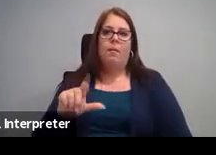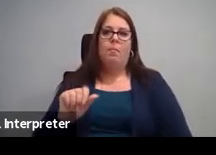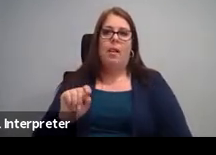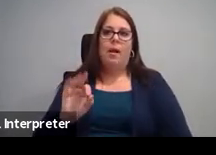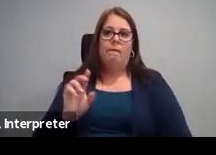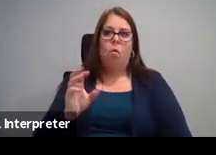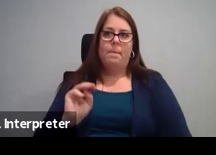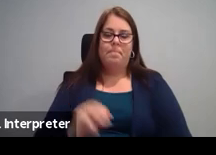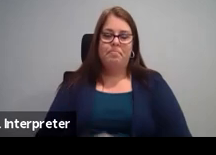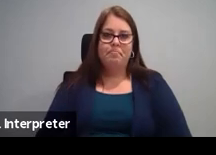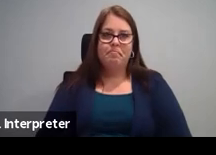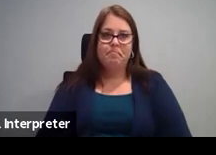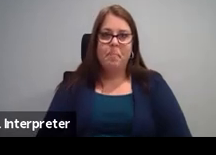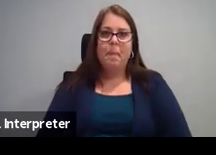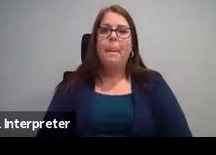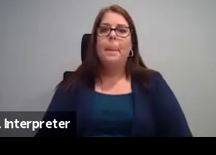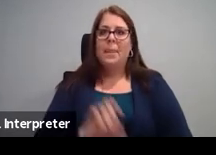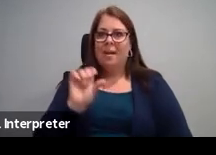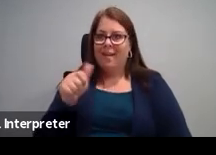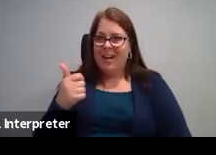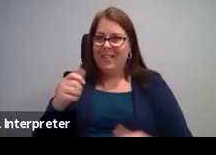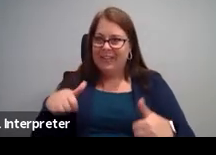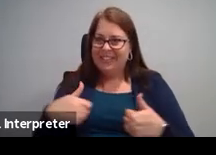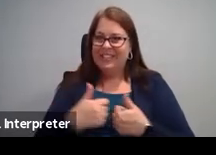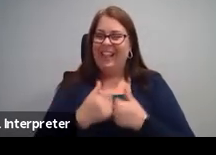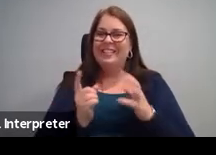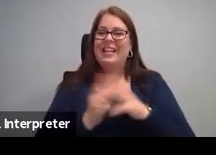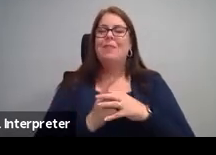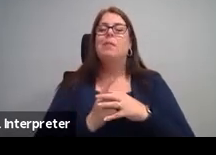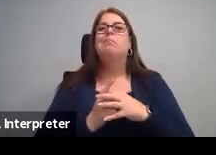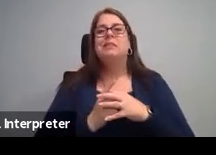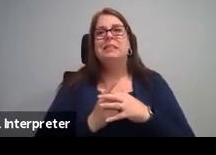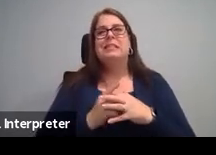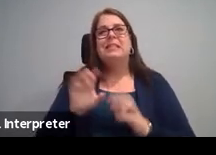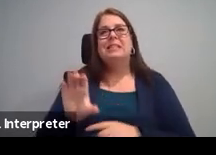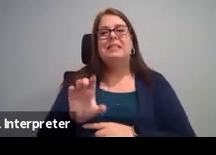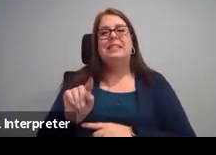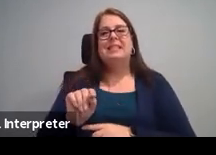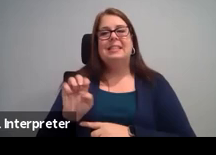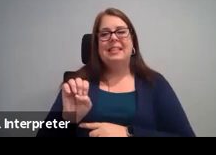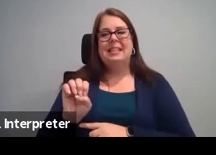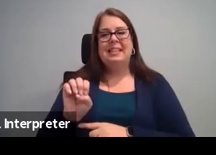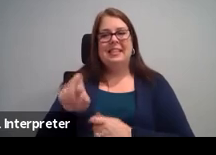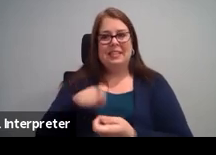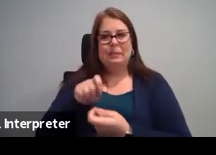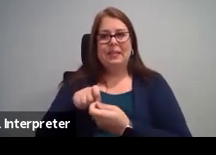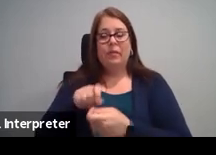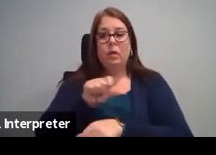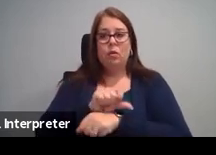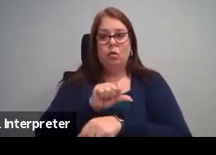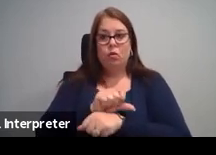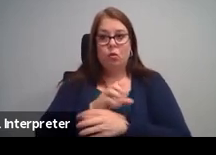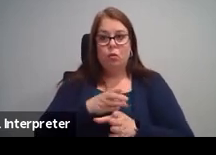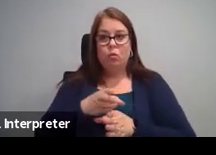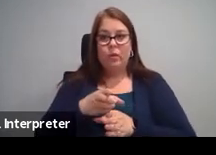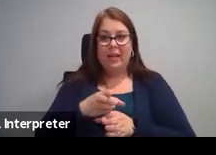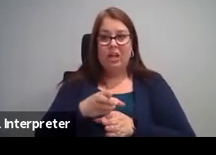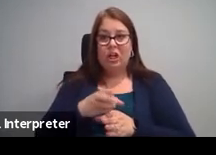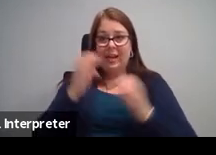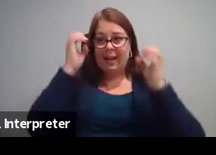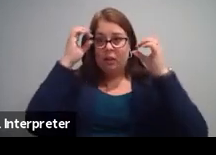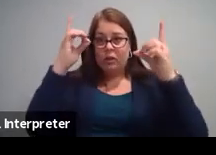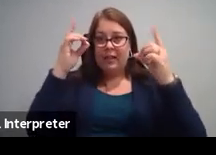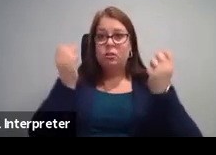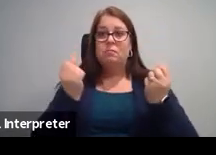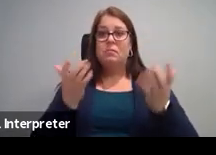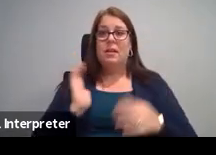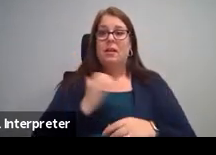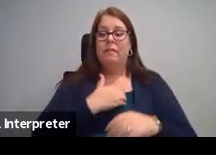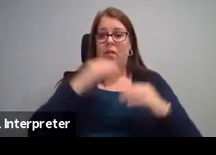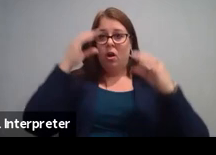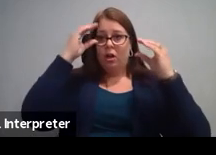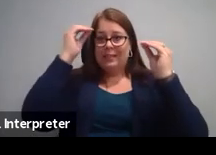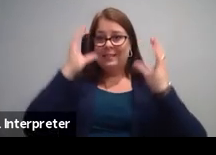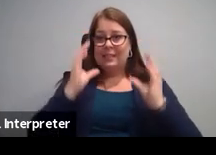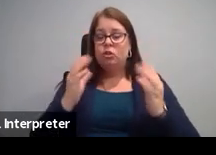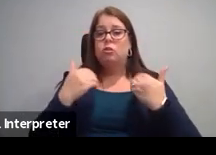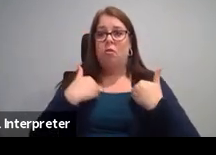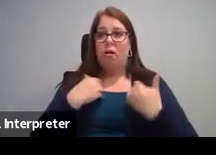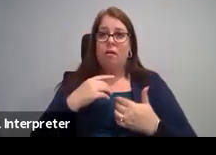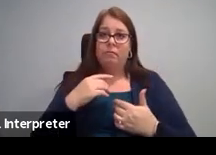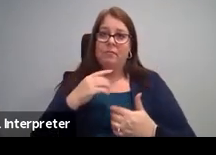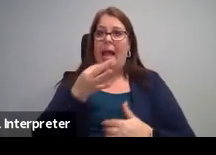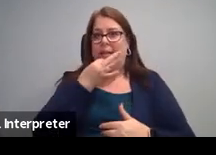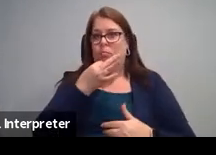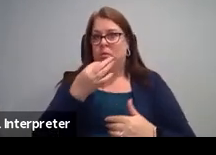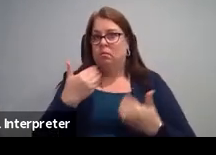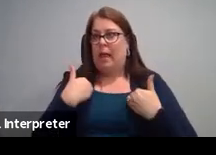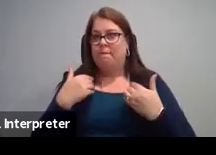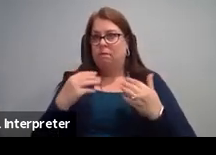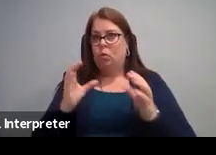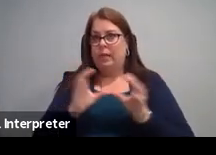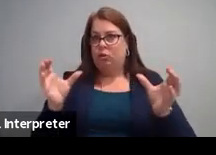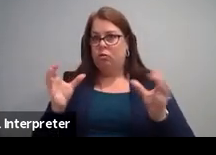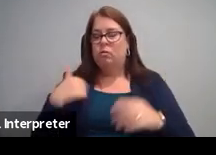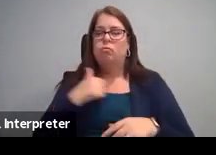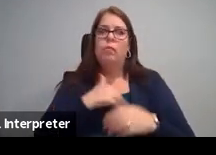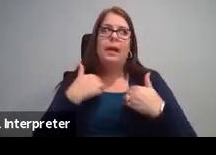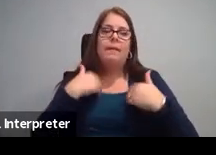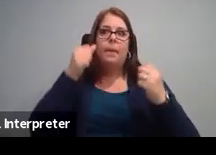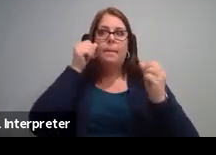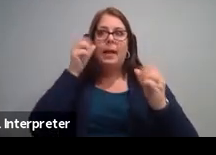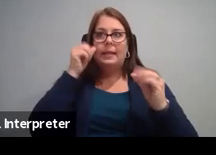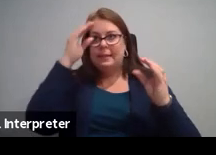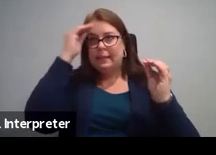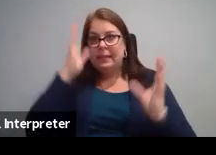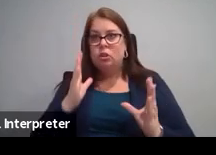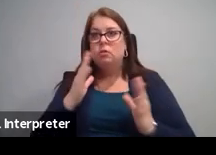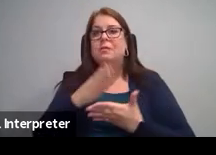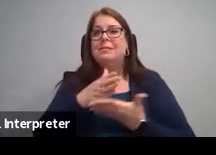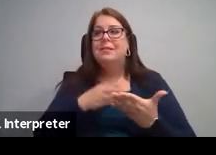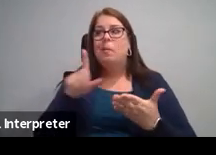Laurie Arnold: One other thing that we came across just involves CTE specifically encourage education. A lot of our teachers are industry experts and they've gone through the designated subjects credential programs and we have amazing teachers and some of them still don't have the